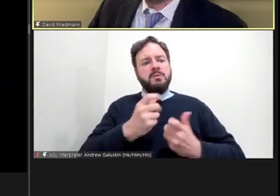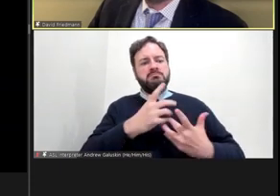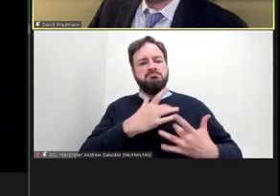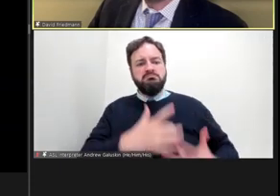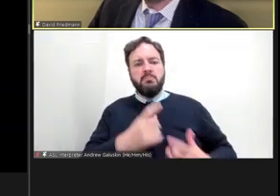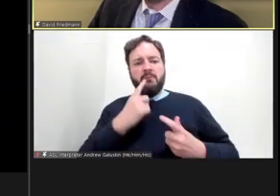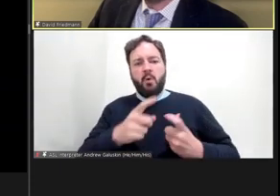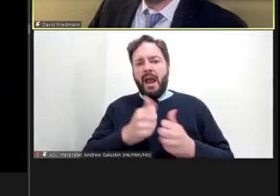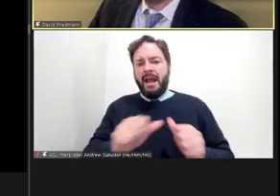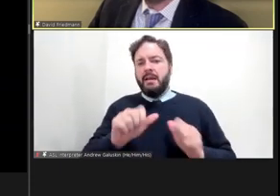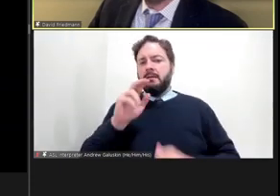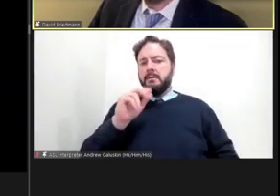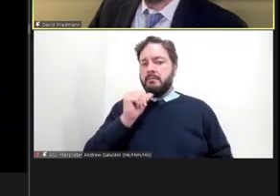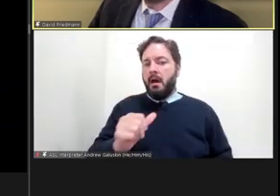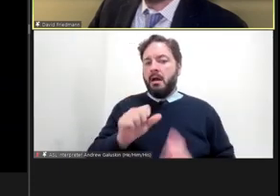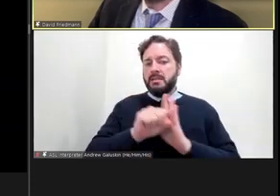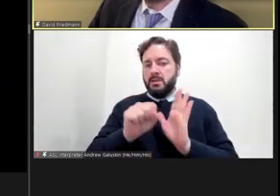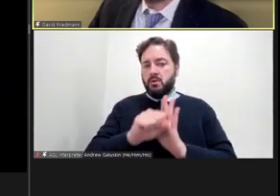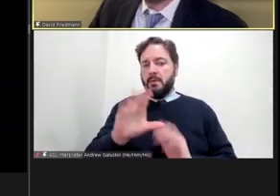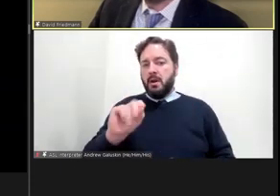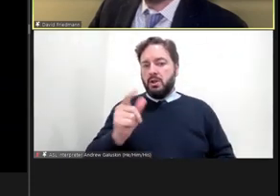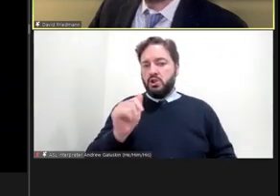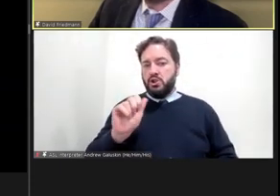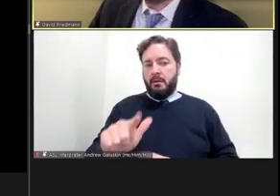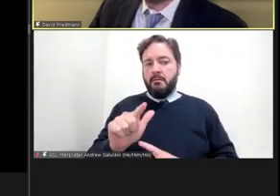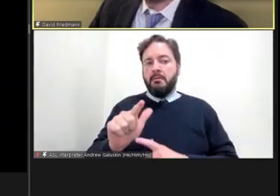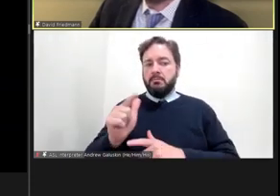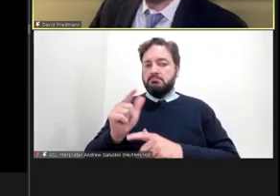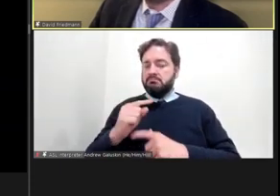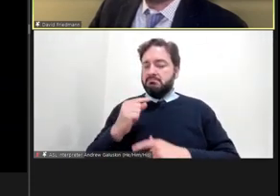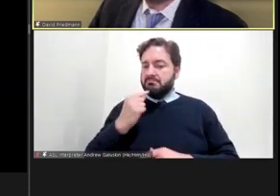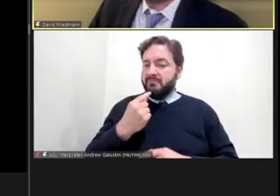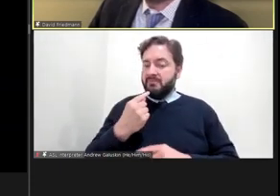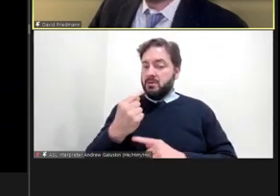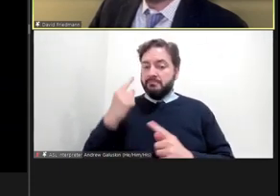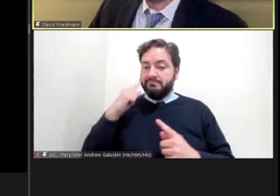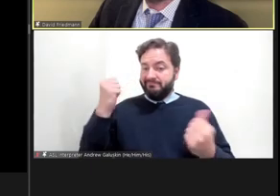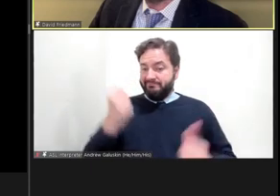And it's inherited in an autosomal recessive matter. So that means that the child has to